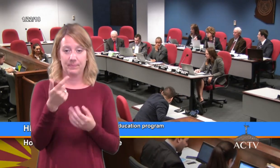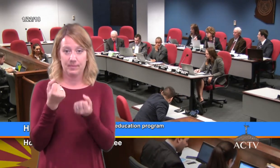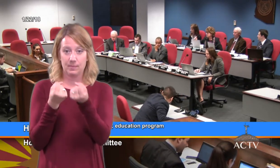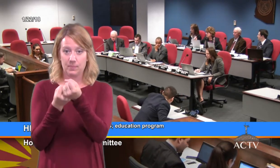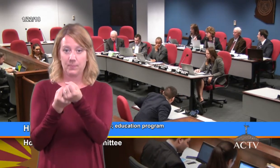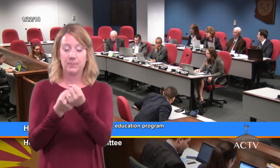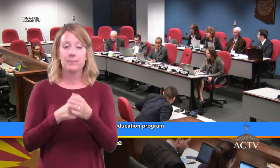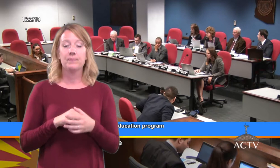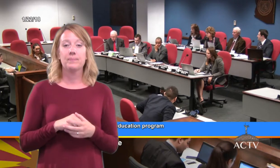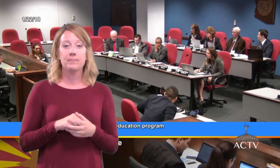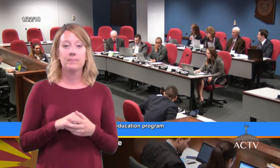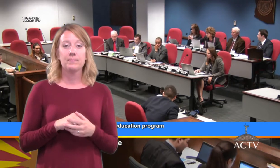Yes.